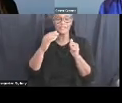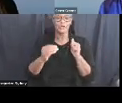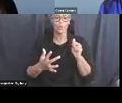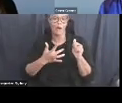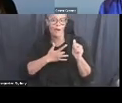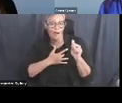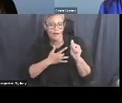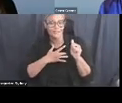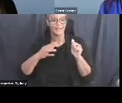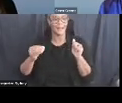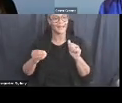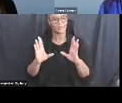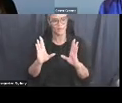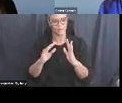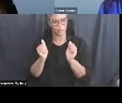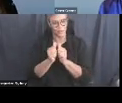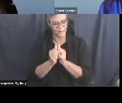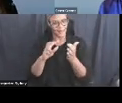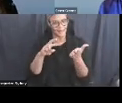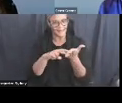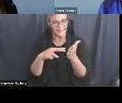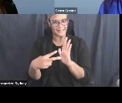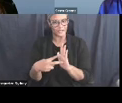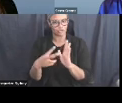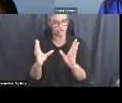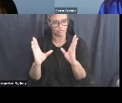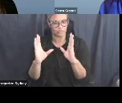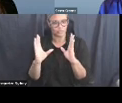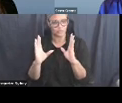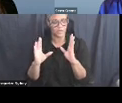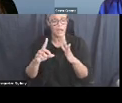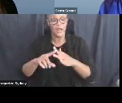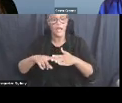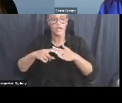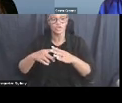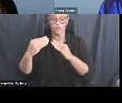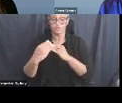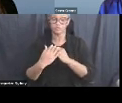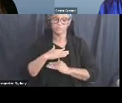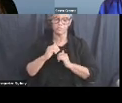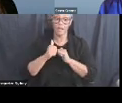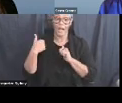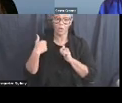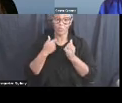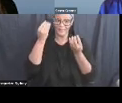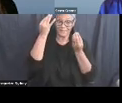deepen understanding. That it begins to shape how we think, how we respond, how we care, and